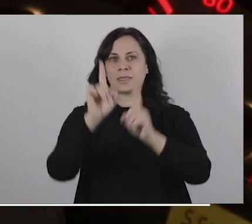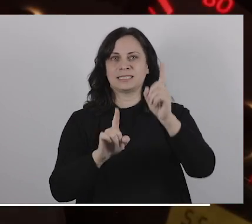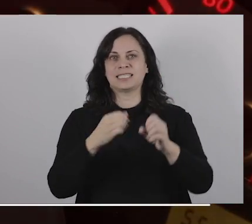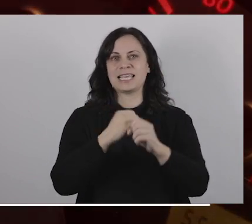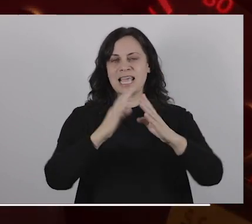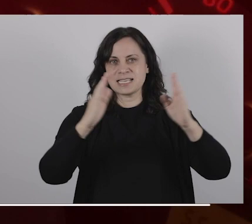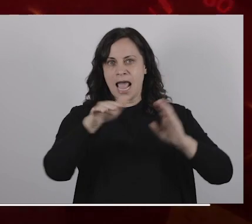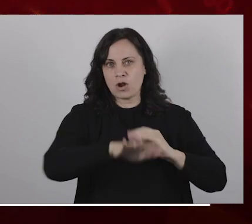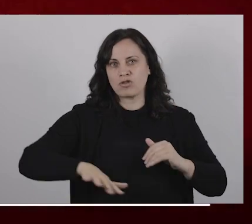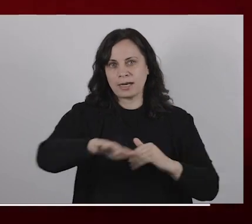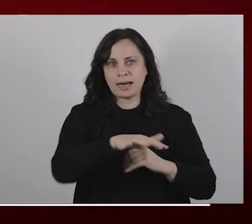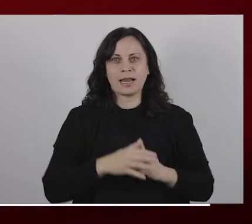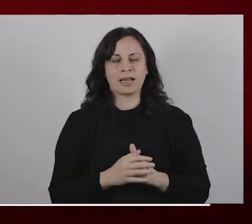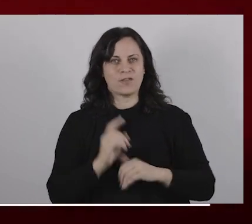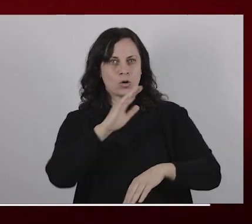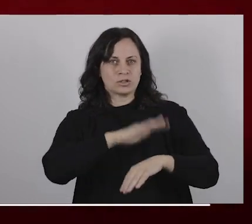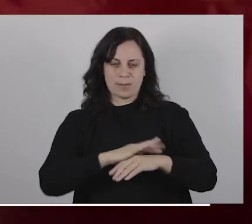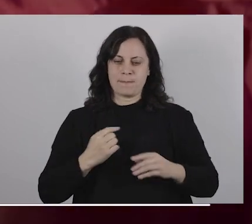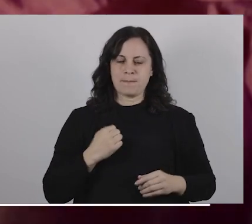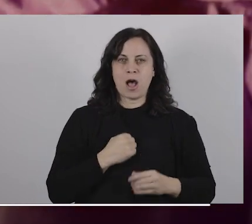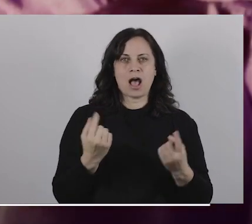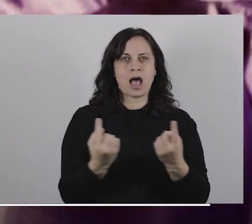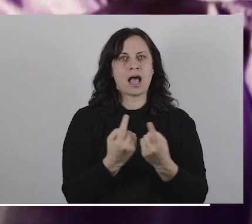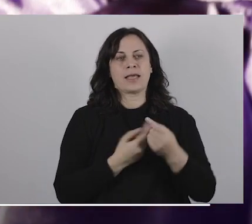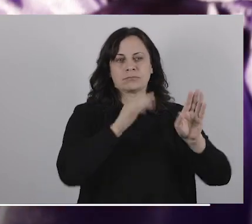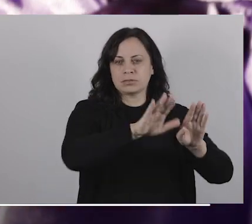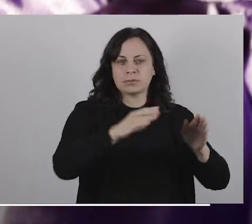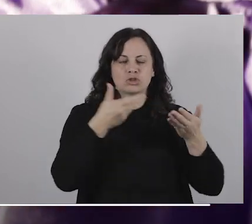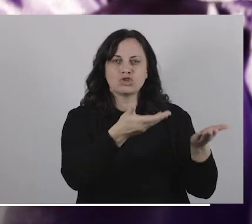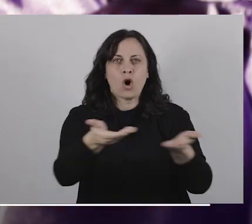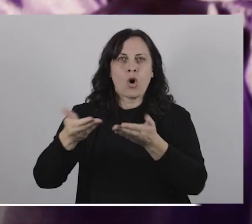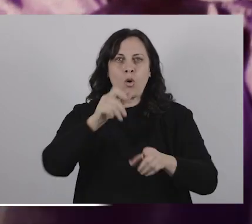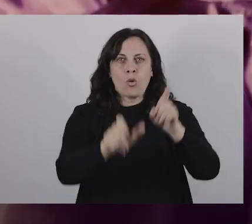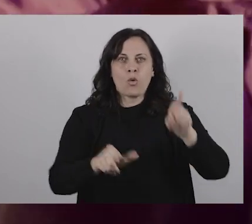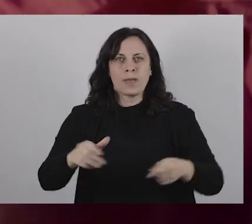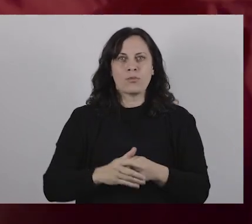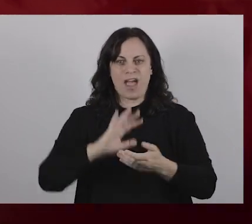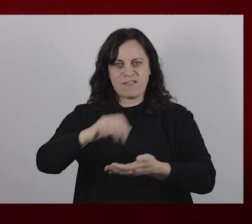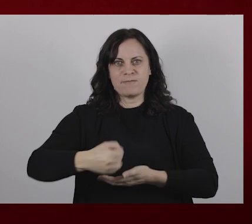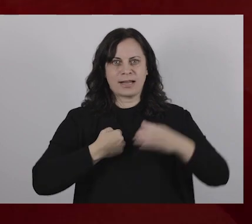and it was the first time I'd worked, like, with a bigger budget or, you know...